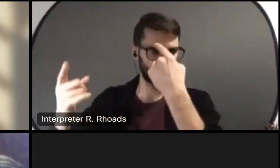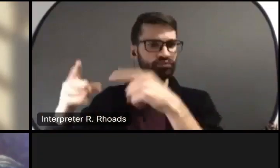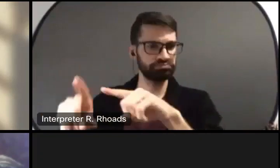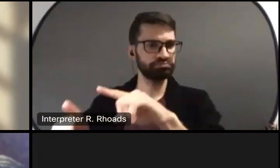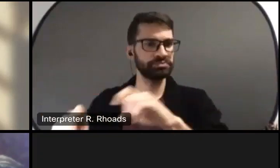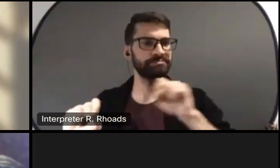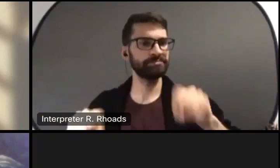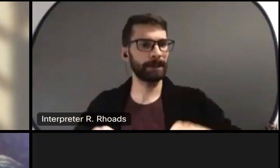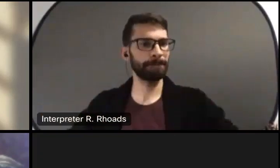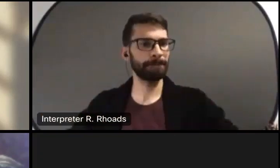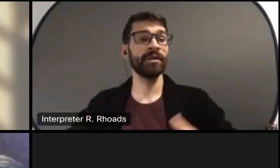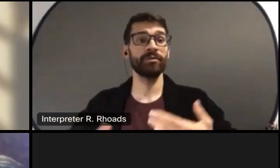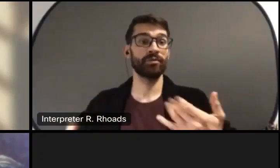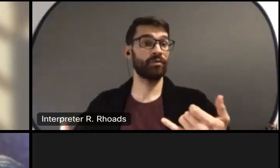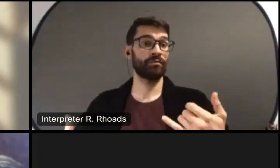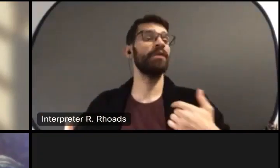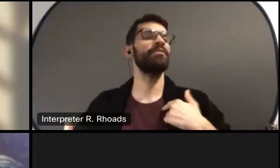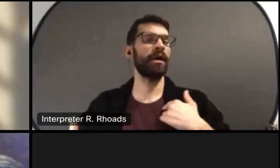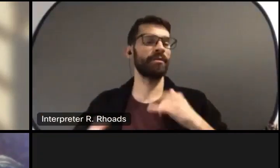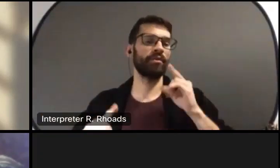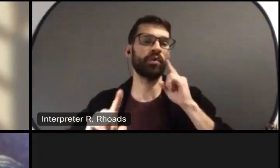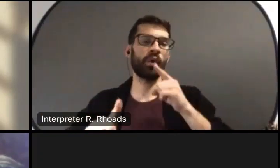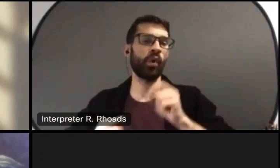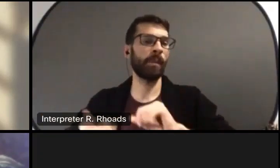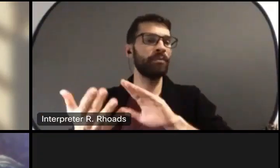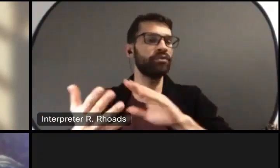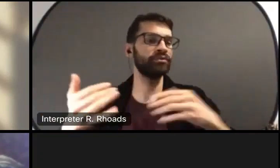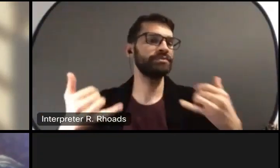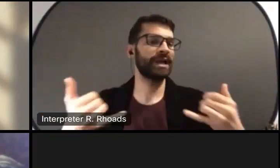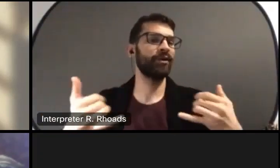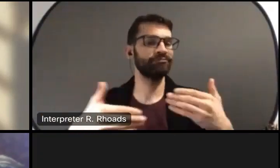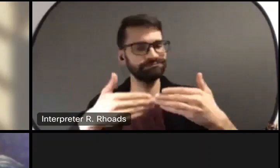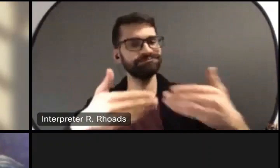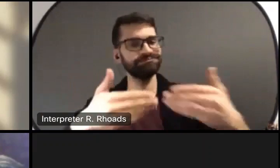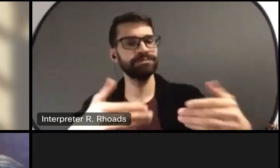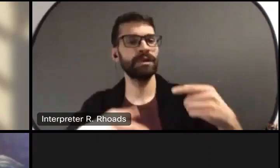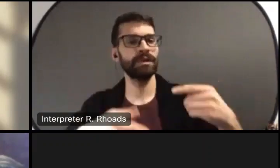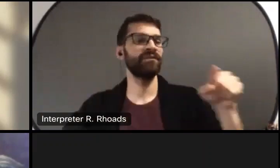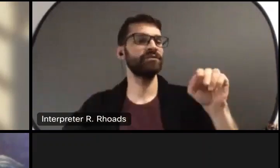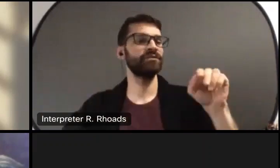that's how we're handling it on the zoning side. So I don't know if that answers your question?